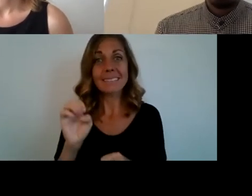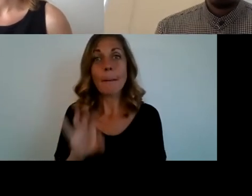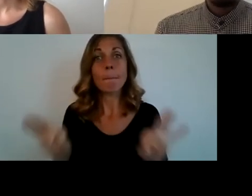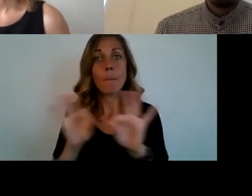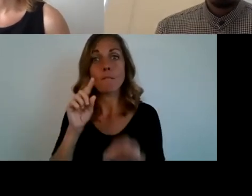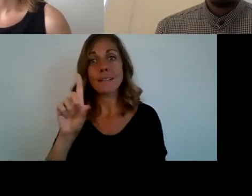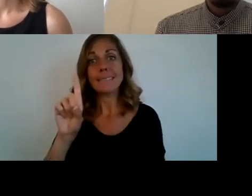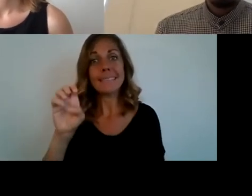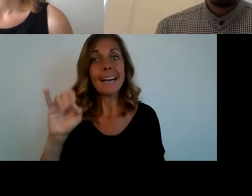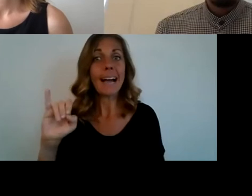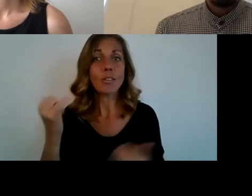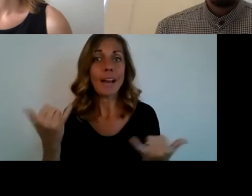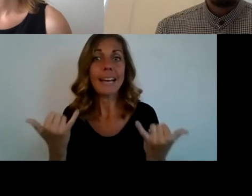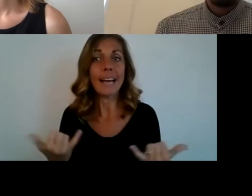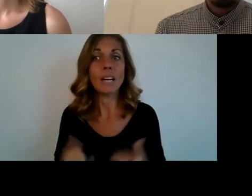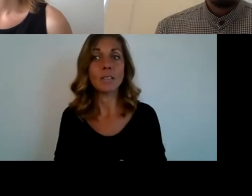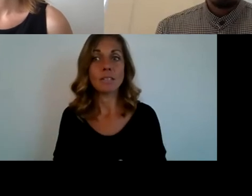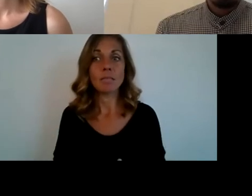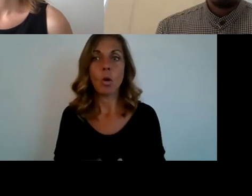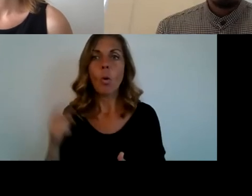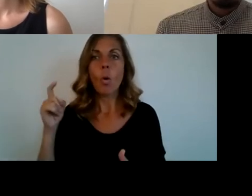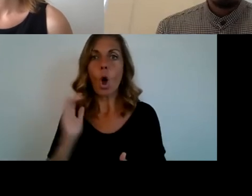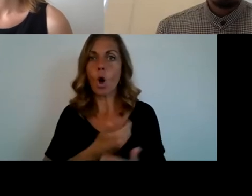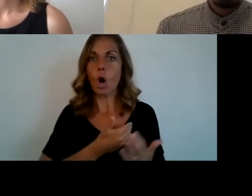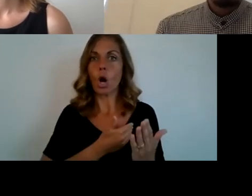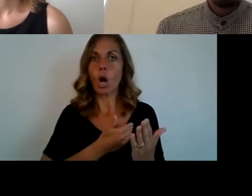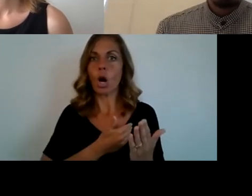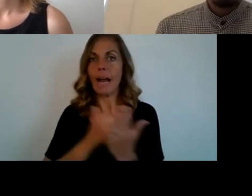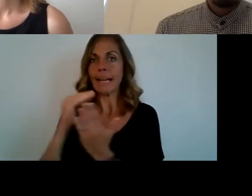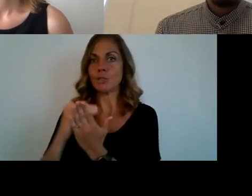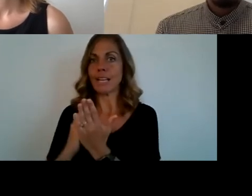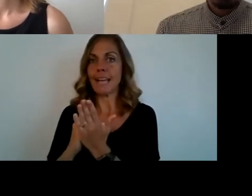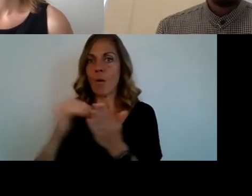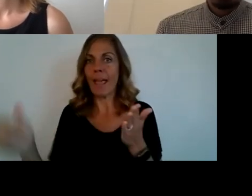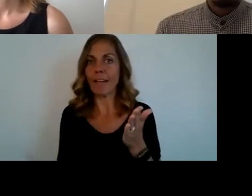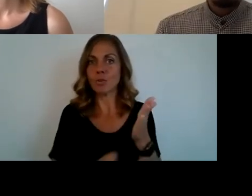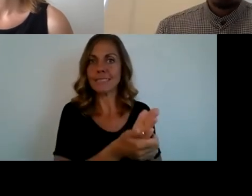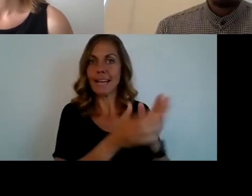to attach our agenda to the business' paint points now more than ever. We have to figure